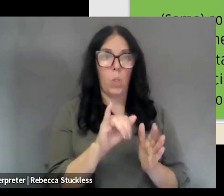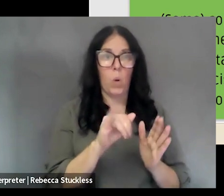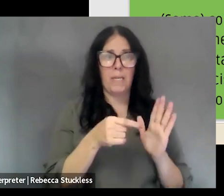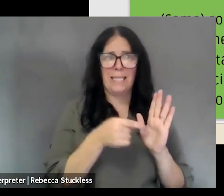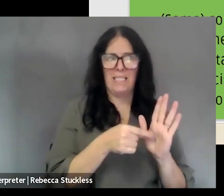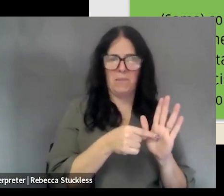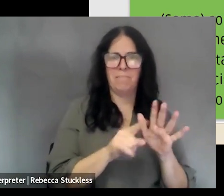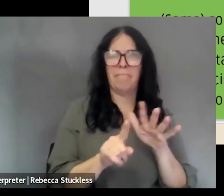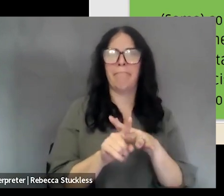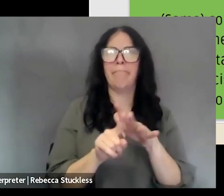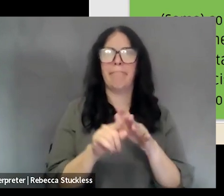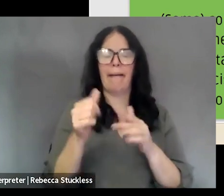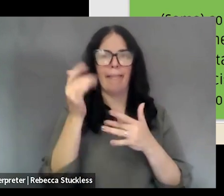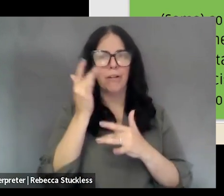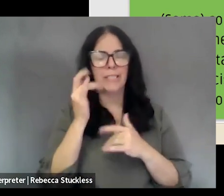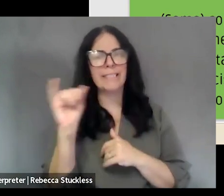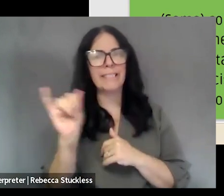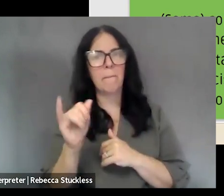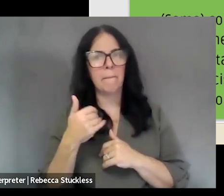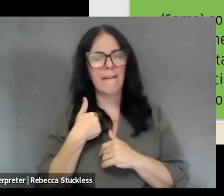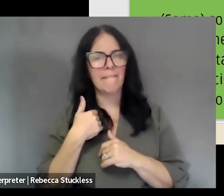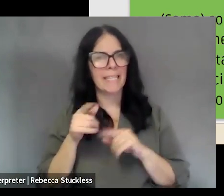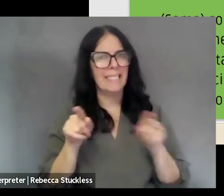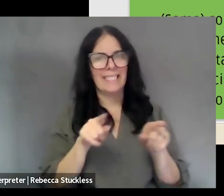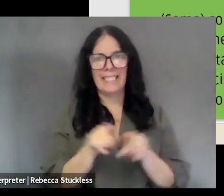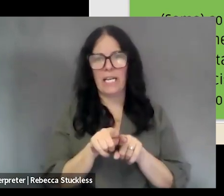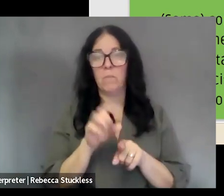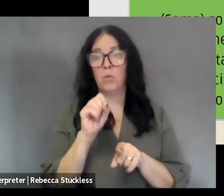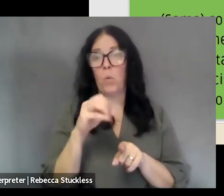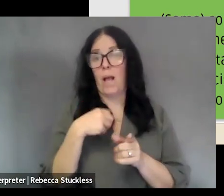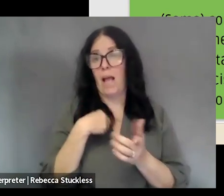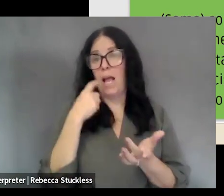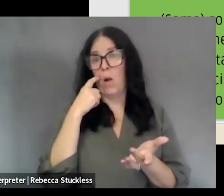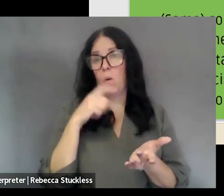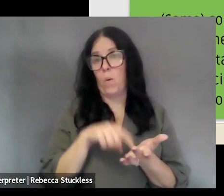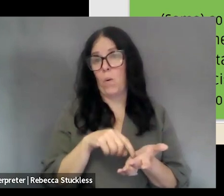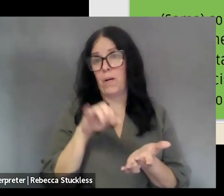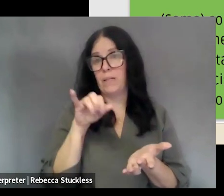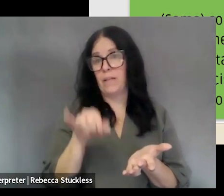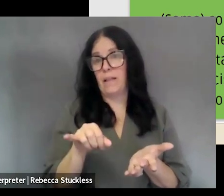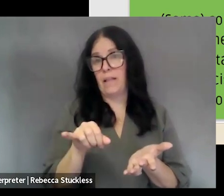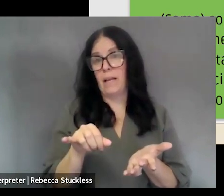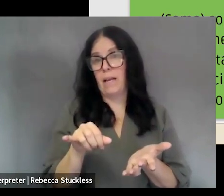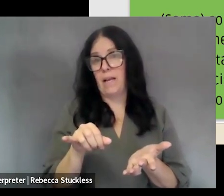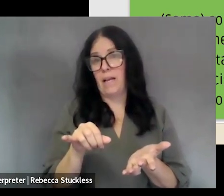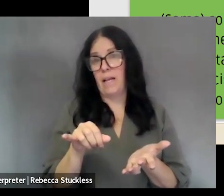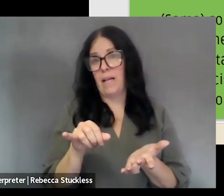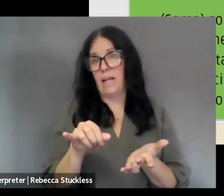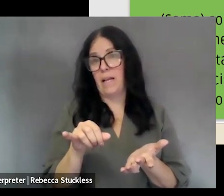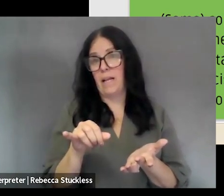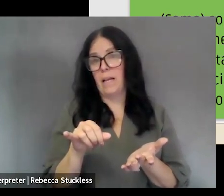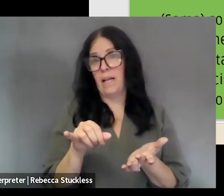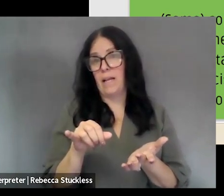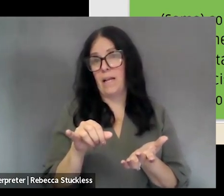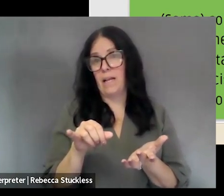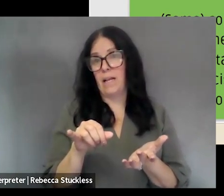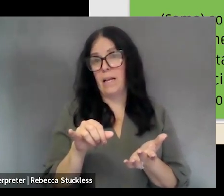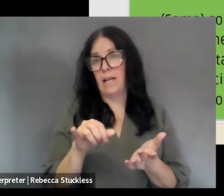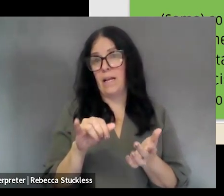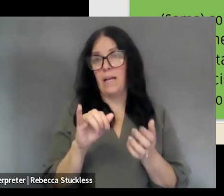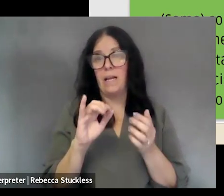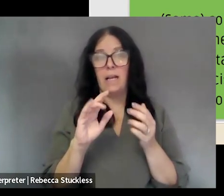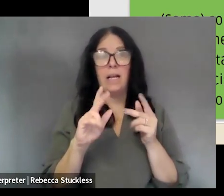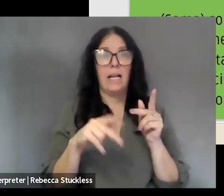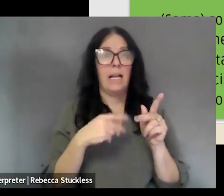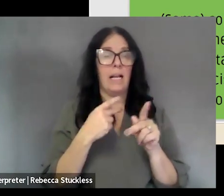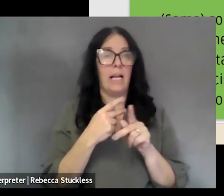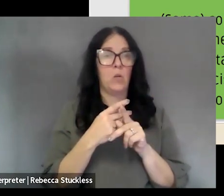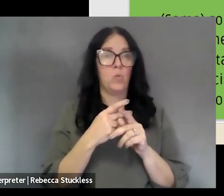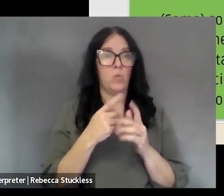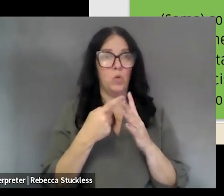well. I noticed that the nature was to start kind of at the top and work our way down to POTS